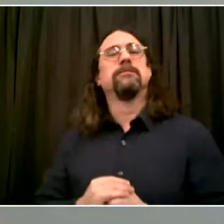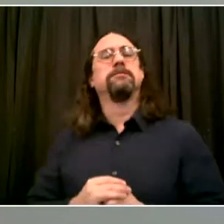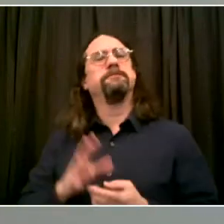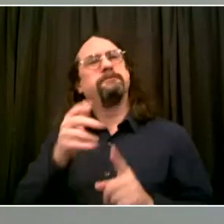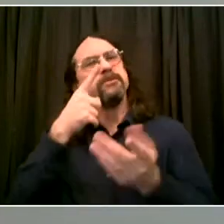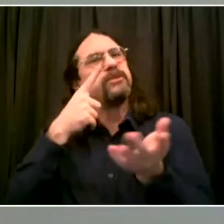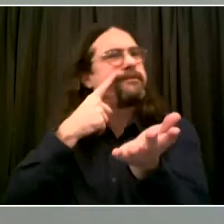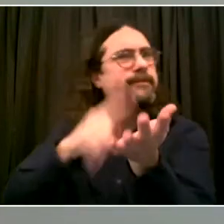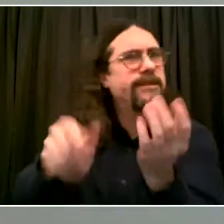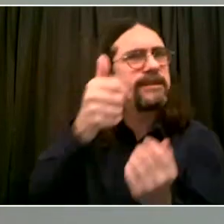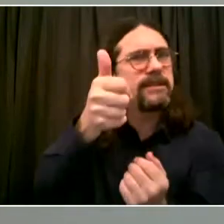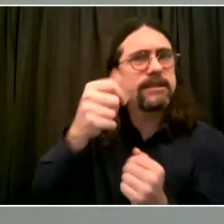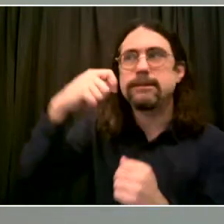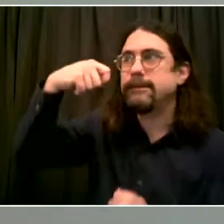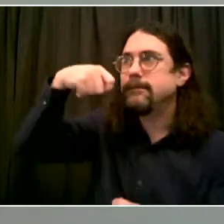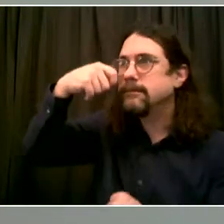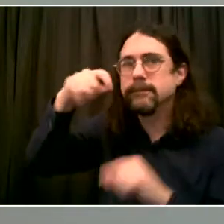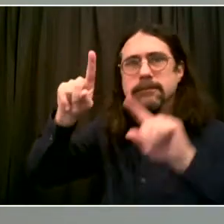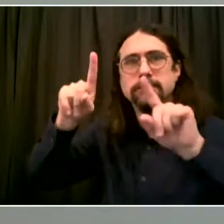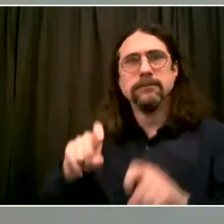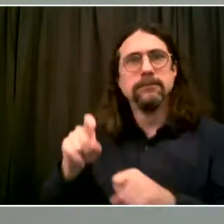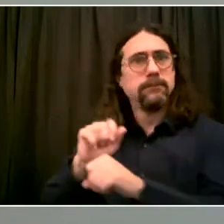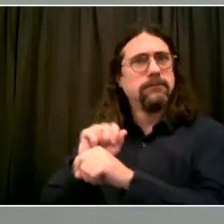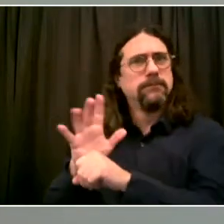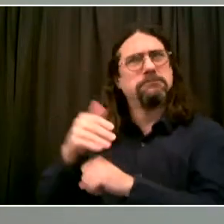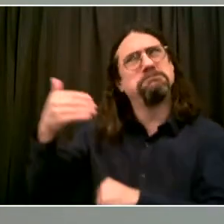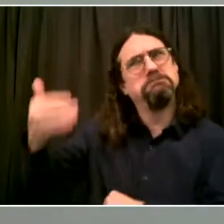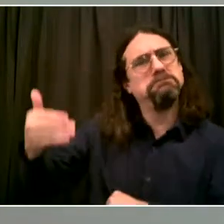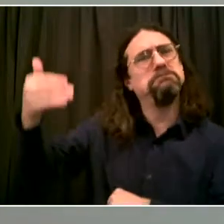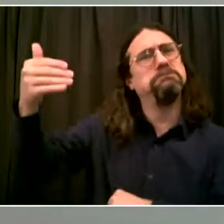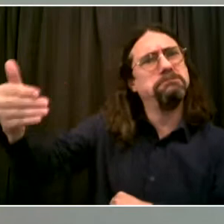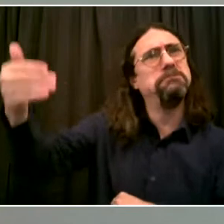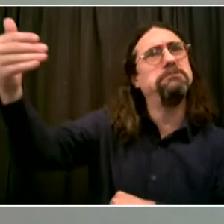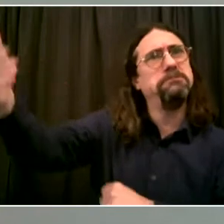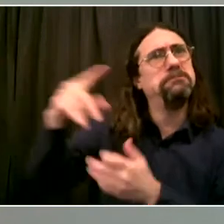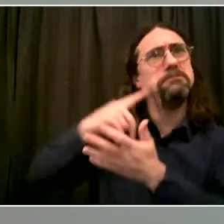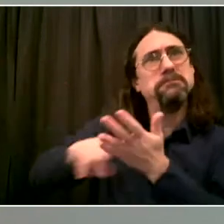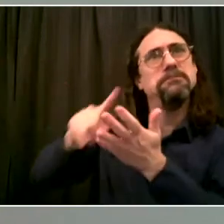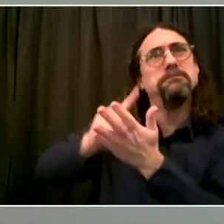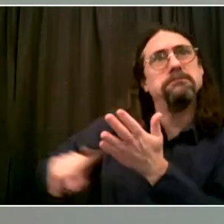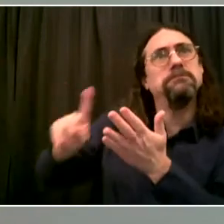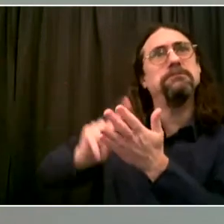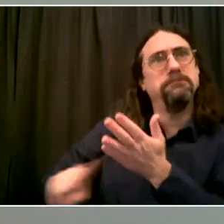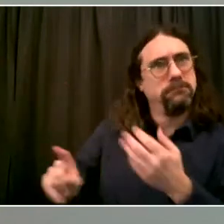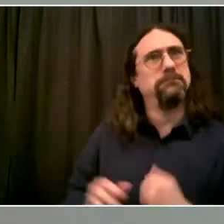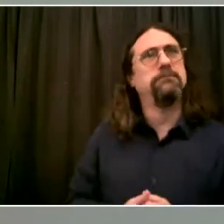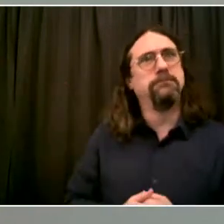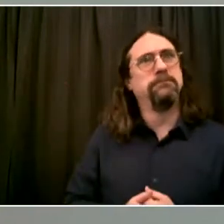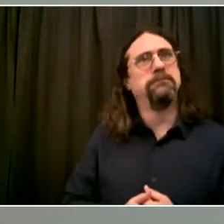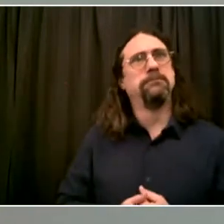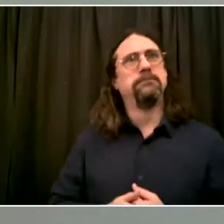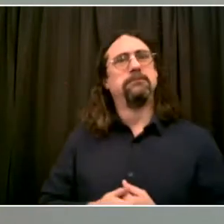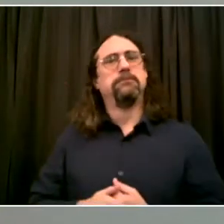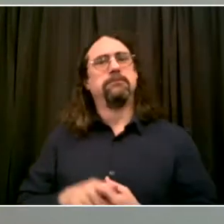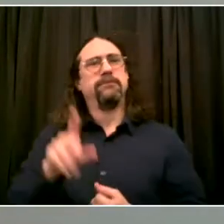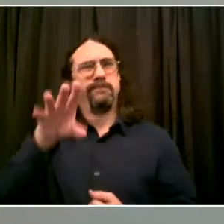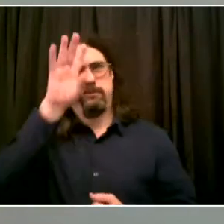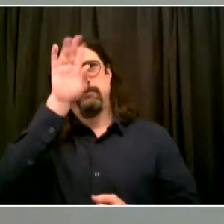MAINTAIN YOUR DISTANCE, WWASH YOYO HURANDS. WHEN YOUR TURN COMES UP GET VACCICIATNED. THAAST' THE SINGLE MOST IMPORTANT MESSAGE. ISTH IS WHERE IT GETS MORE COMPLICATED. WHEN YOU READ THTHS IS IS NEU OYO NEED TO BE A